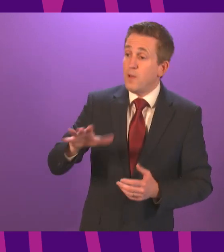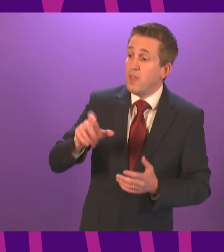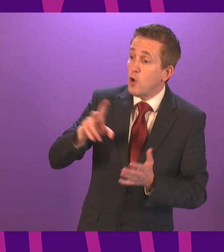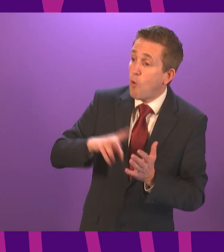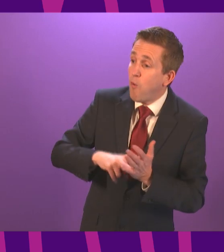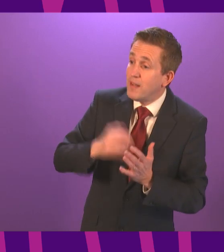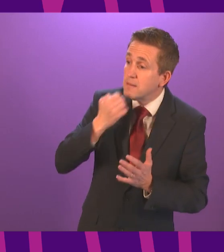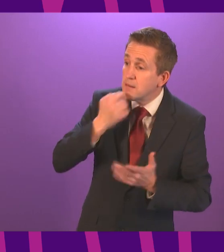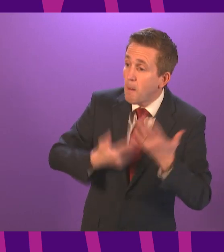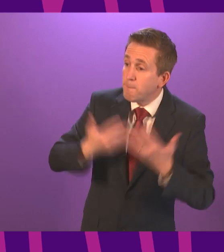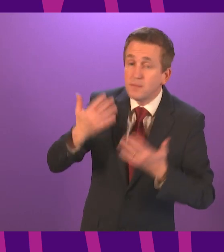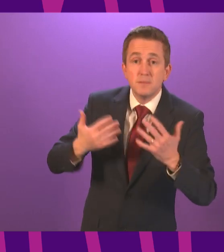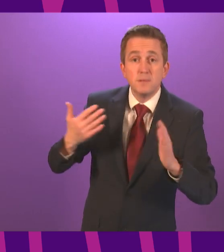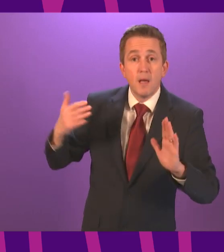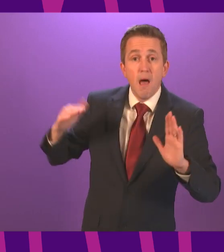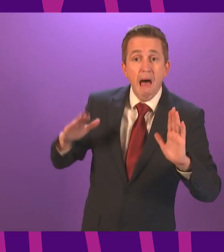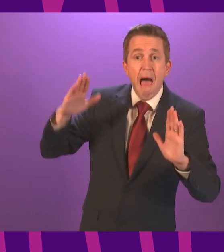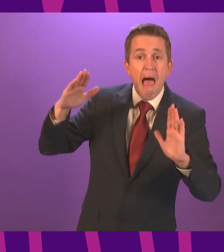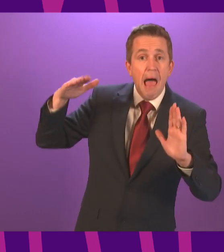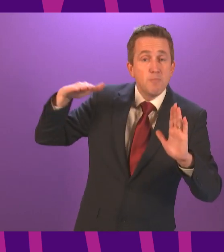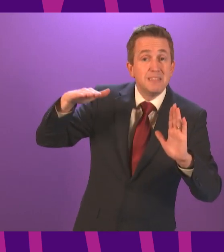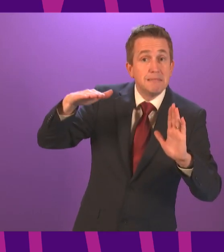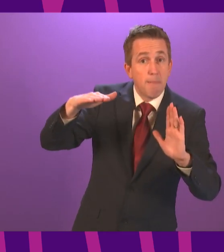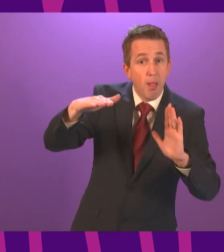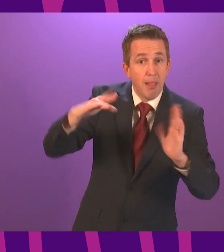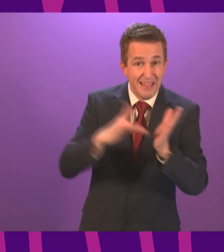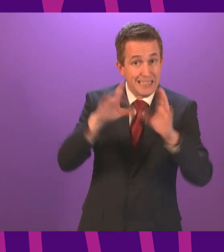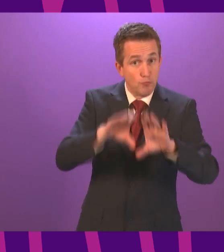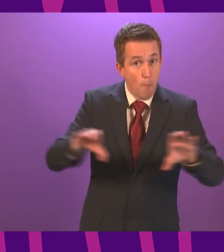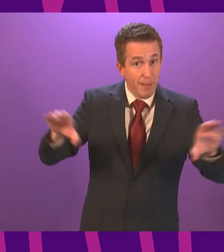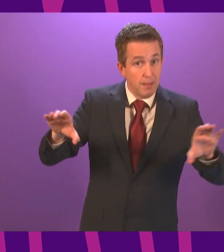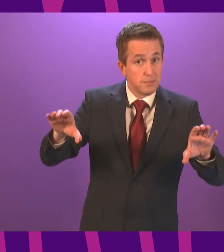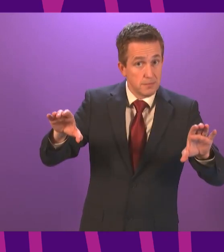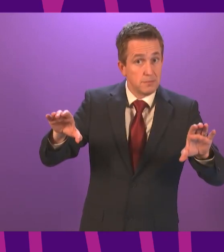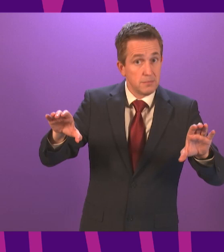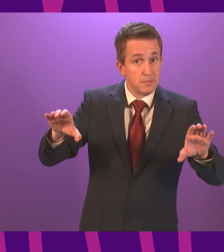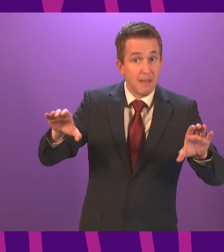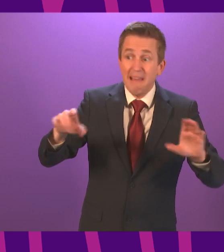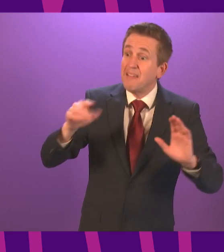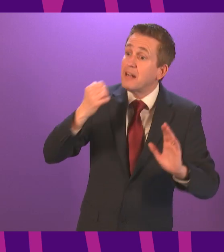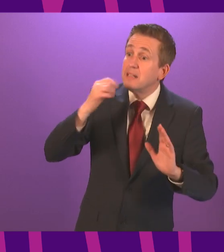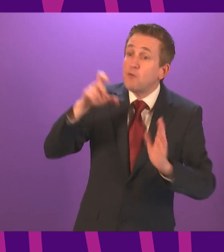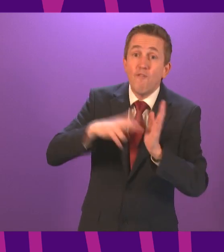level, as we do across the central belt, an increase could very quickly overwhelm our